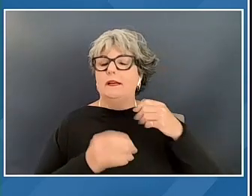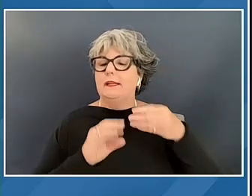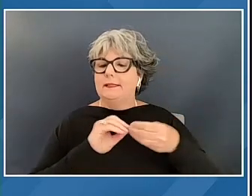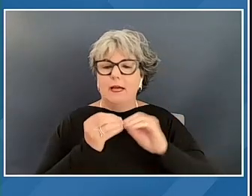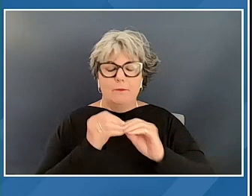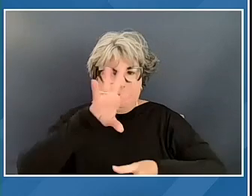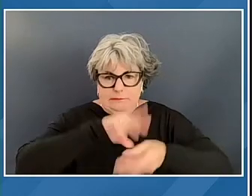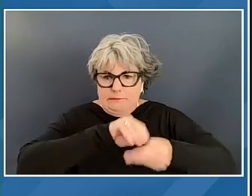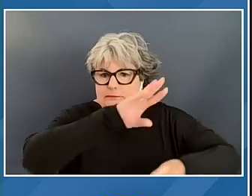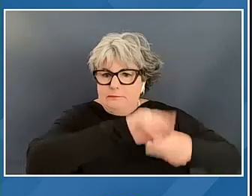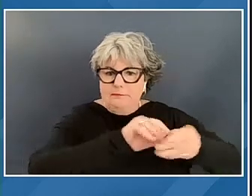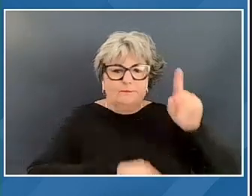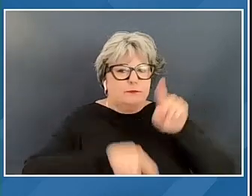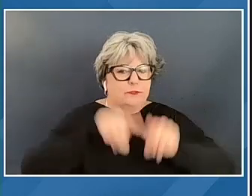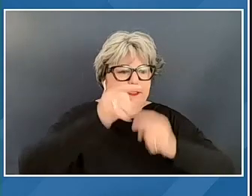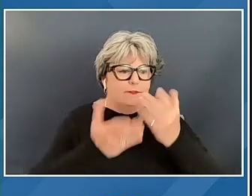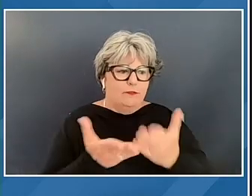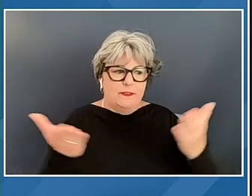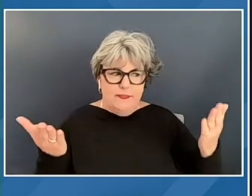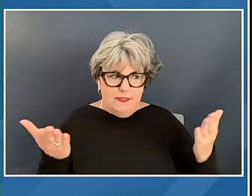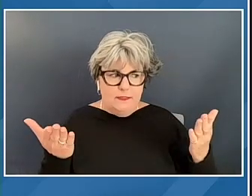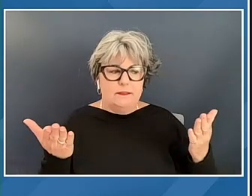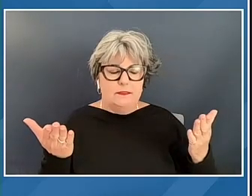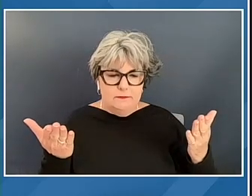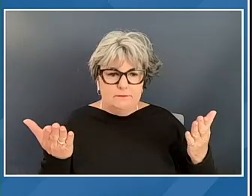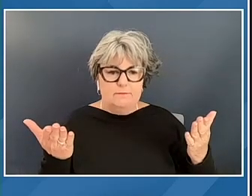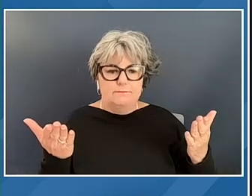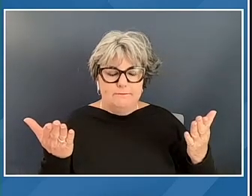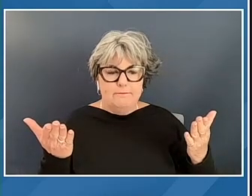various things that we look into.